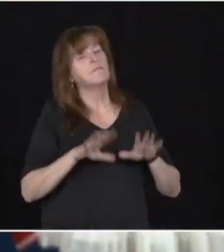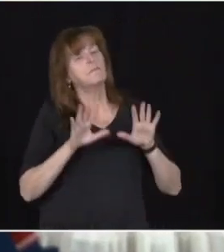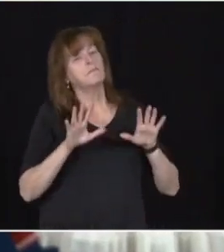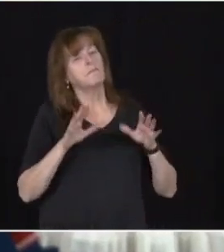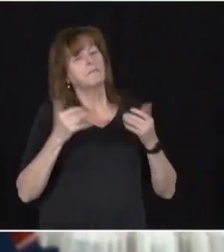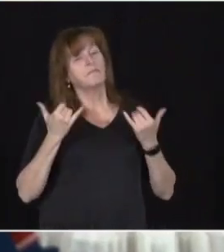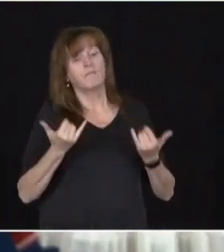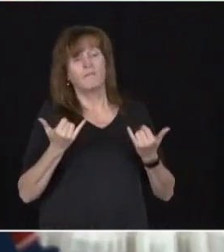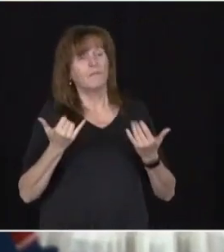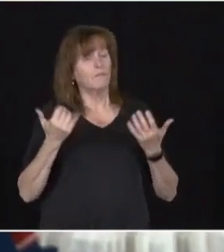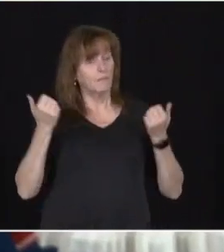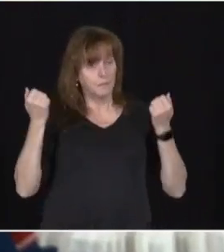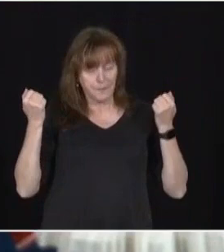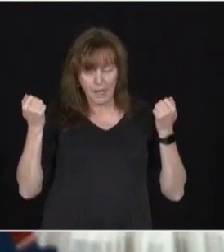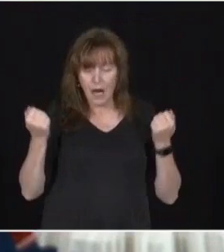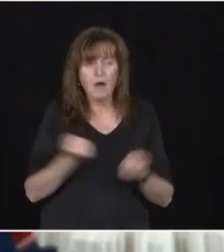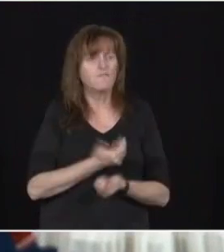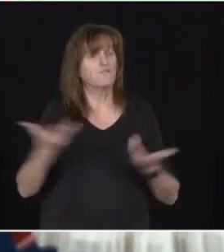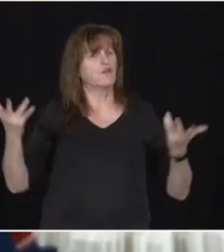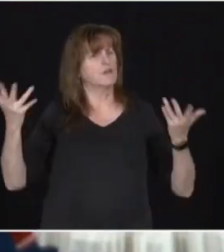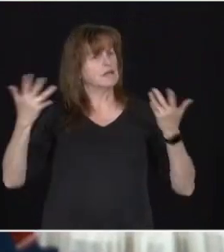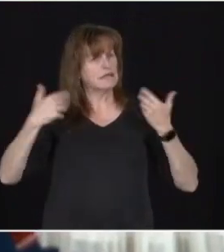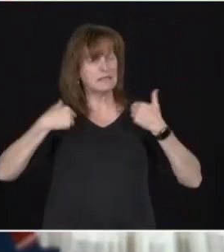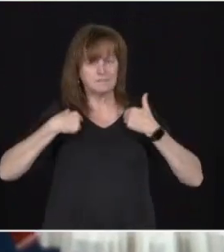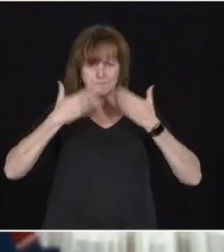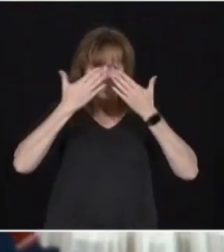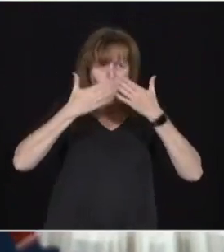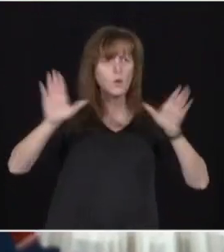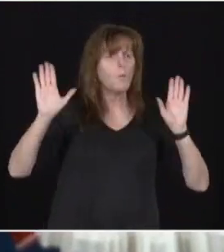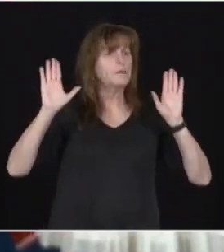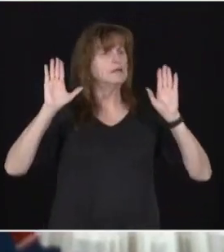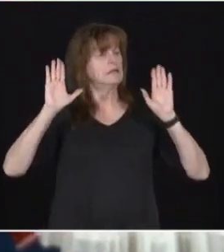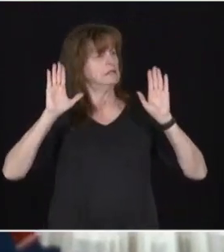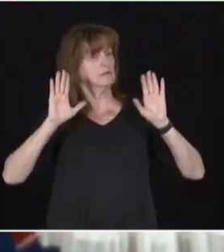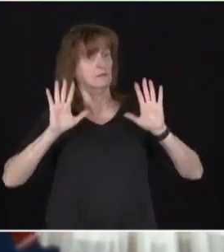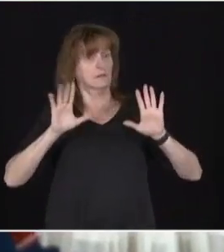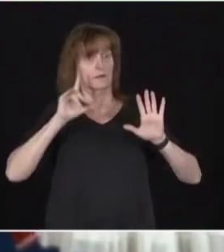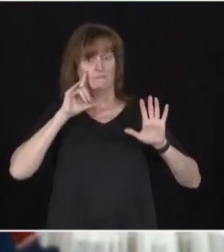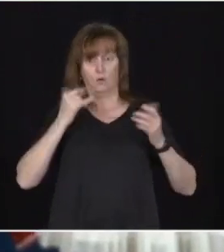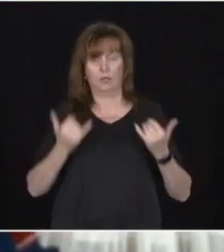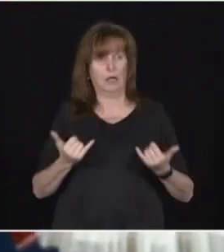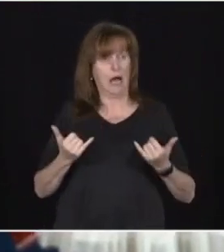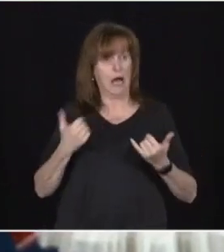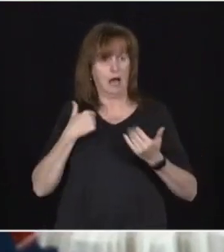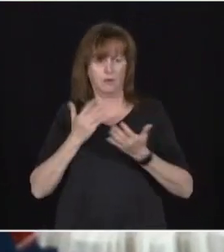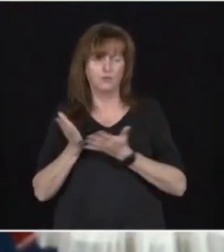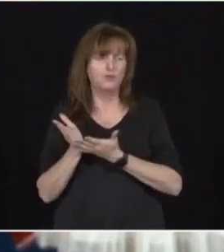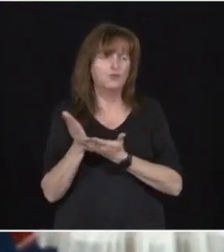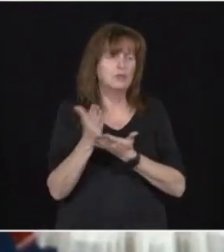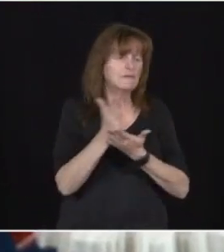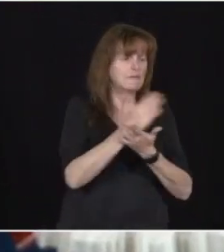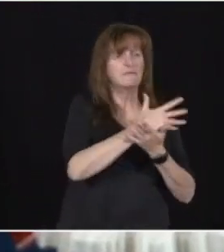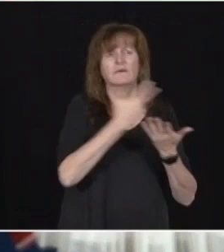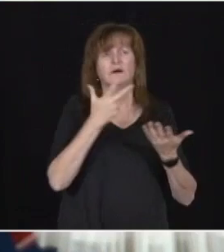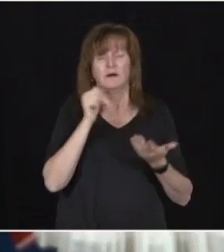Right now, we have put everything on the table and we are always open. As of right now, we are reviewing every day,